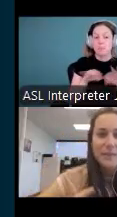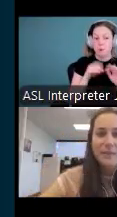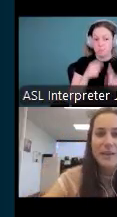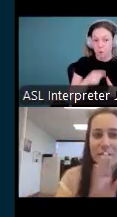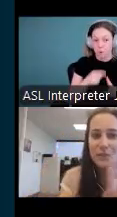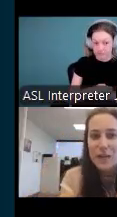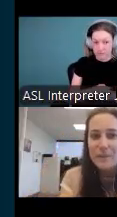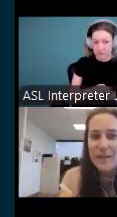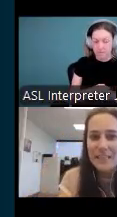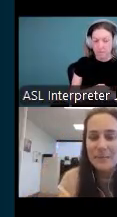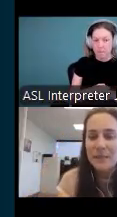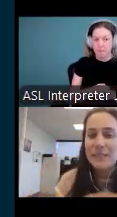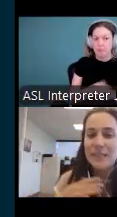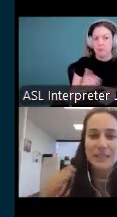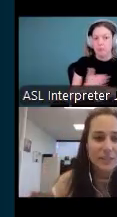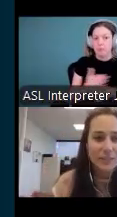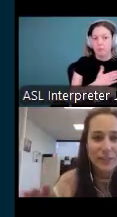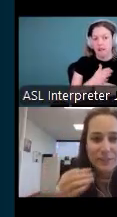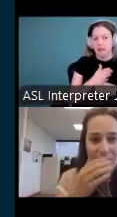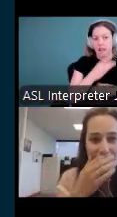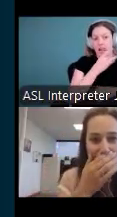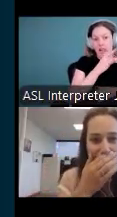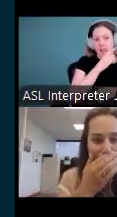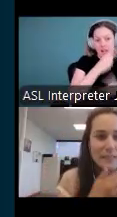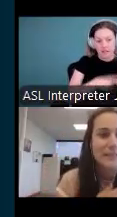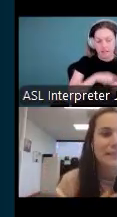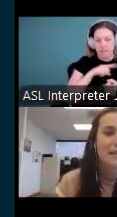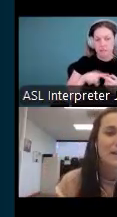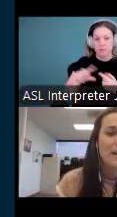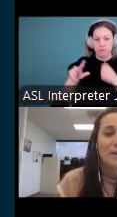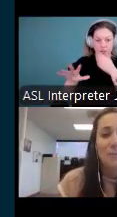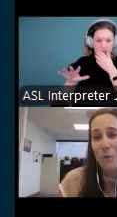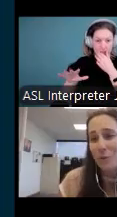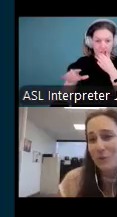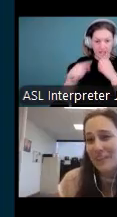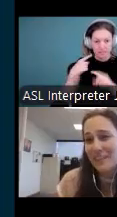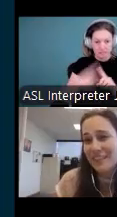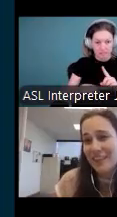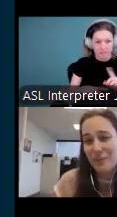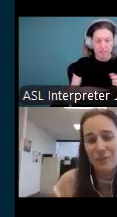They range from 18 months to 35 months, almost aging out of our